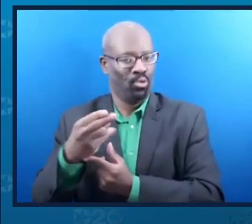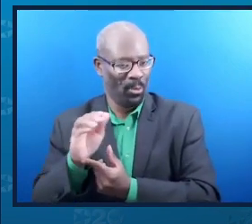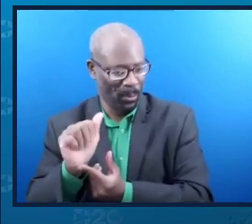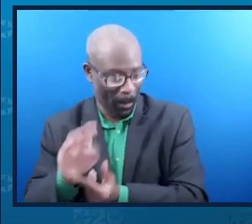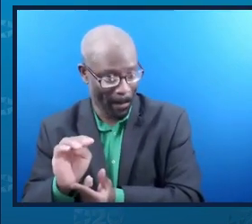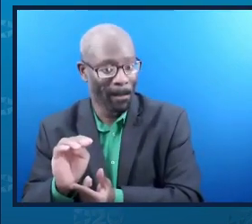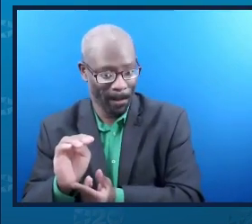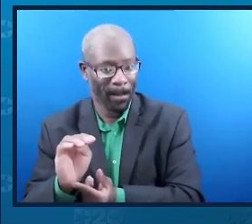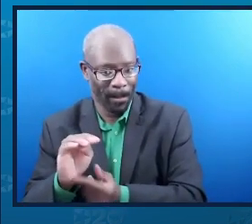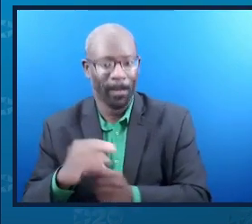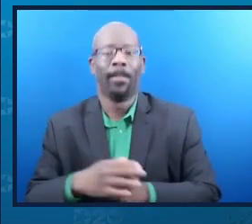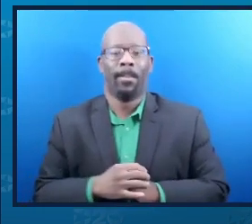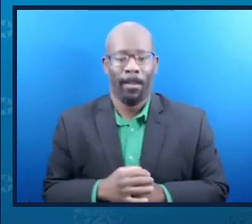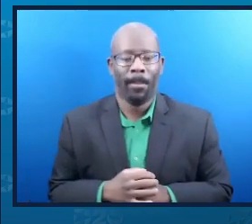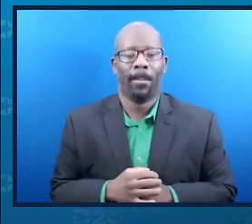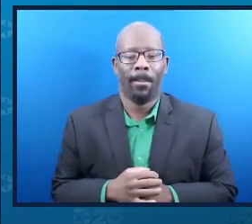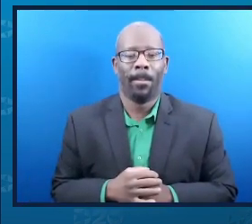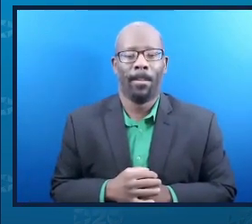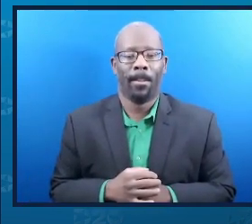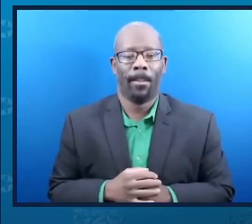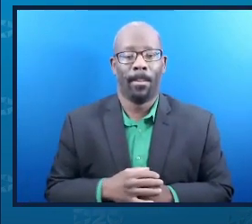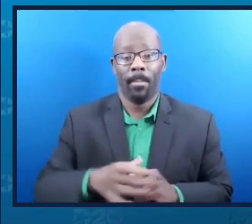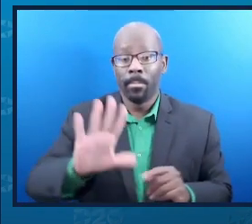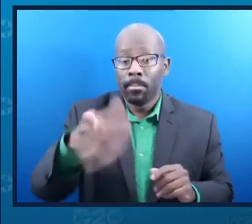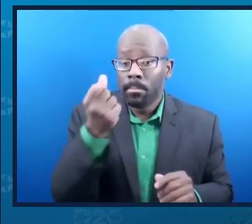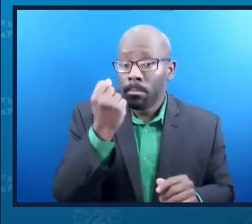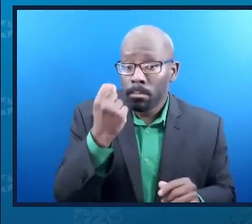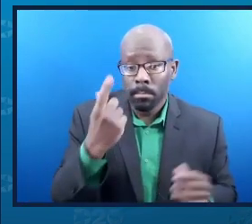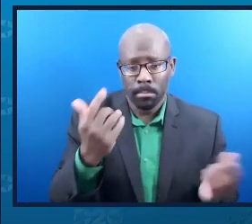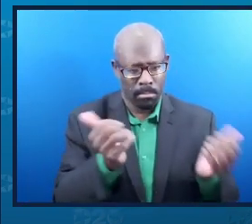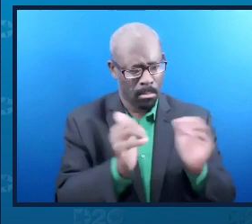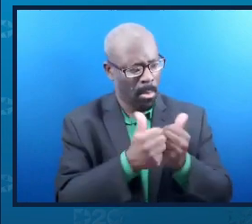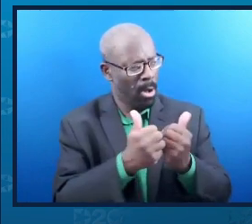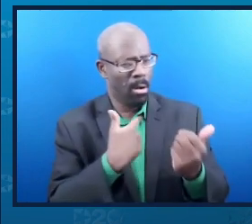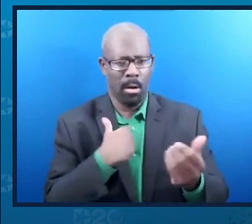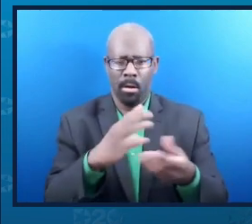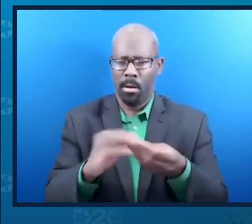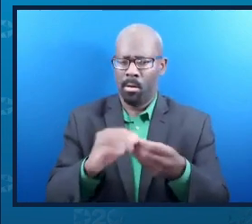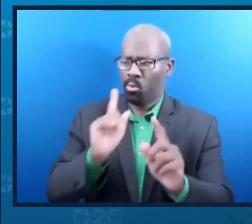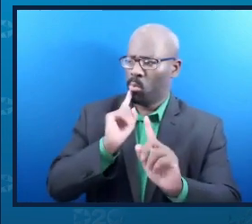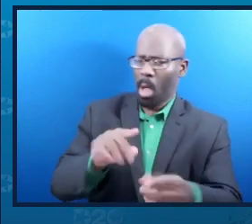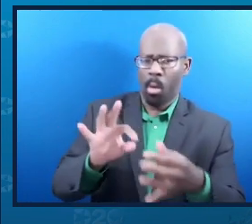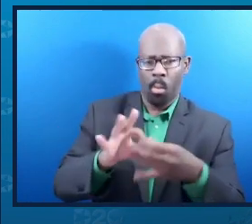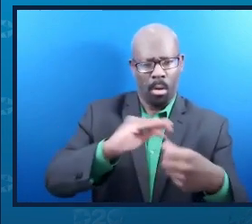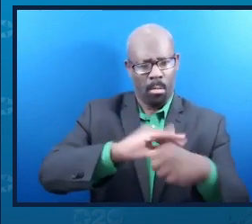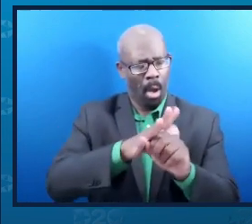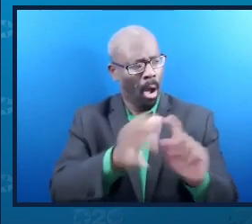GOOD EVENING. I'M MICHELLE LUJAN GRISHAM, GOVERNOR OF THE GREAT STATE OF NEW MEXICO. I'M PROUD OF MY HOME STATE EVERY